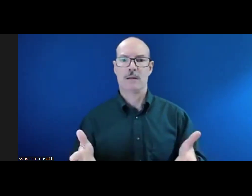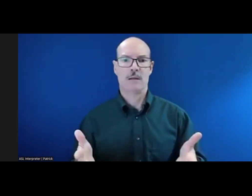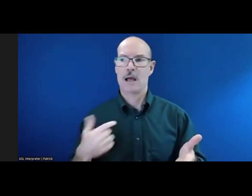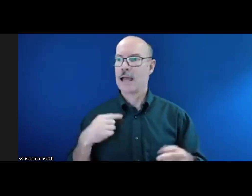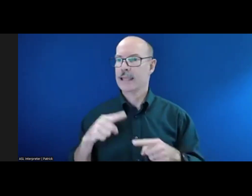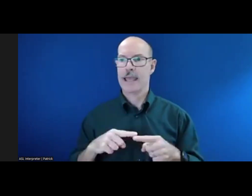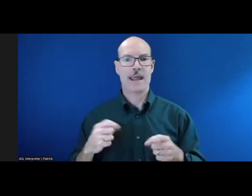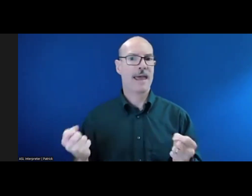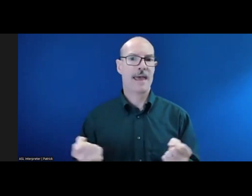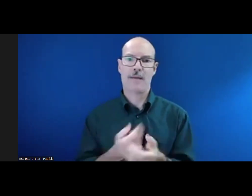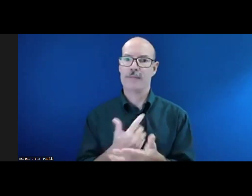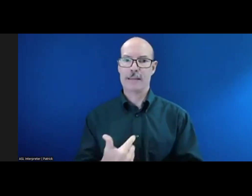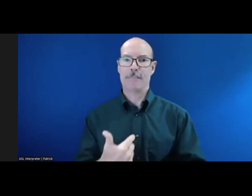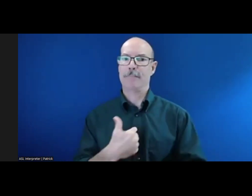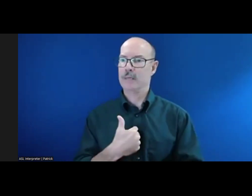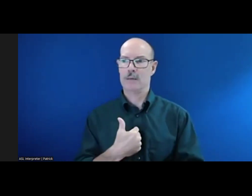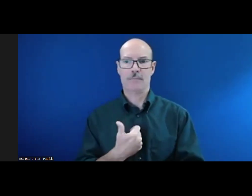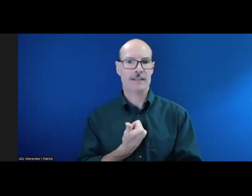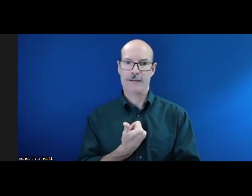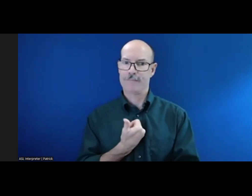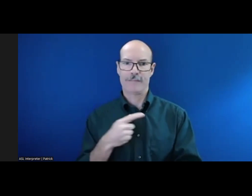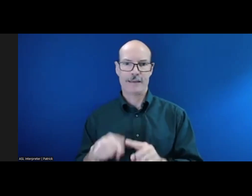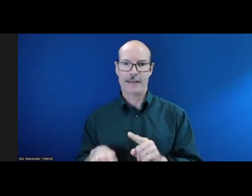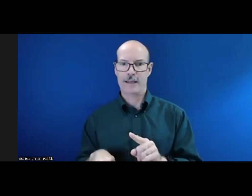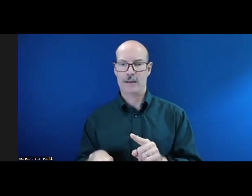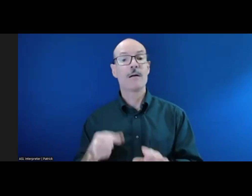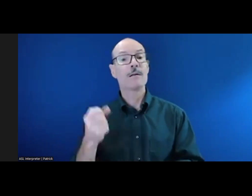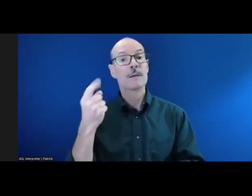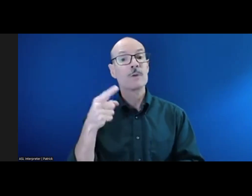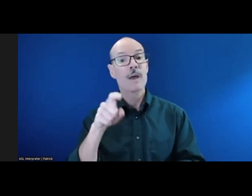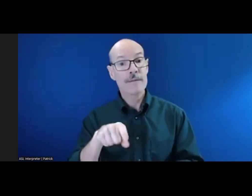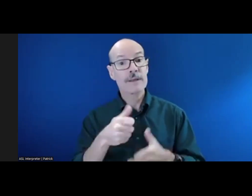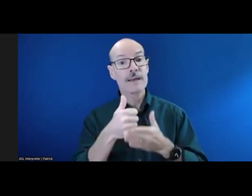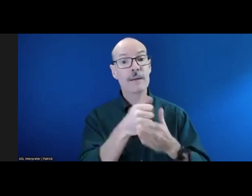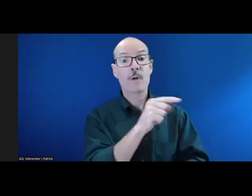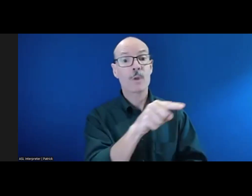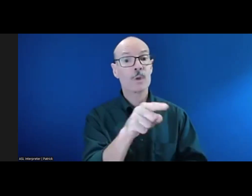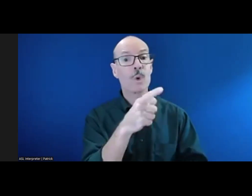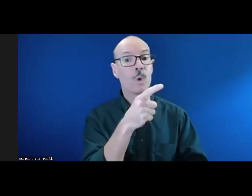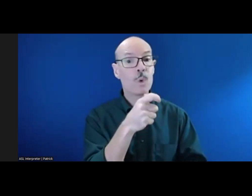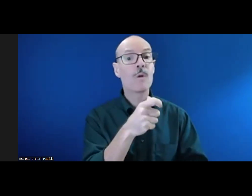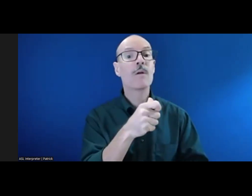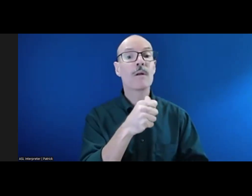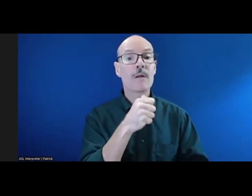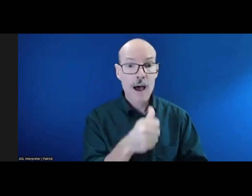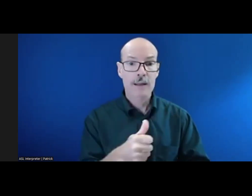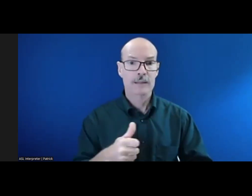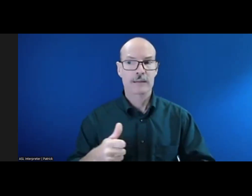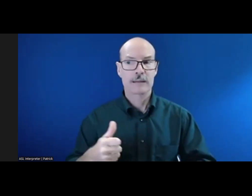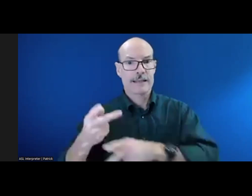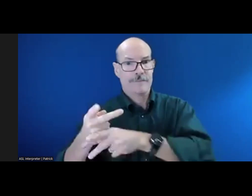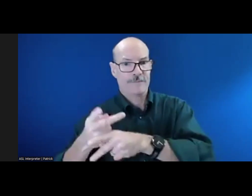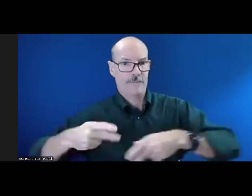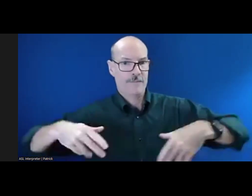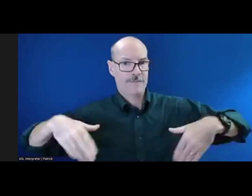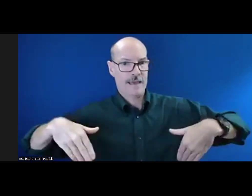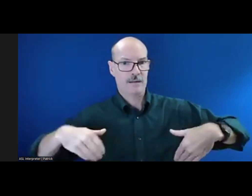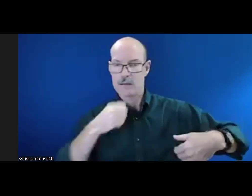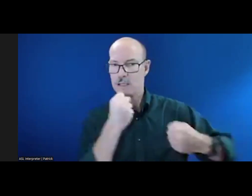Sometimes you do need to help the others who are not in that caregiving role to really recognize the toll it's taking on you.